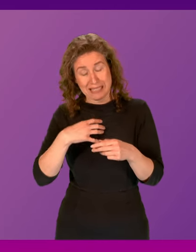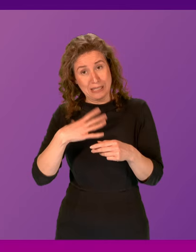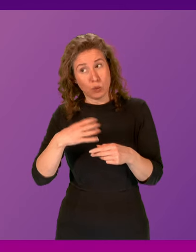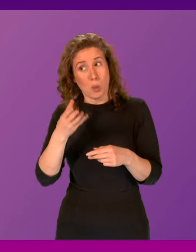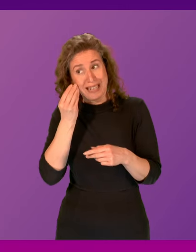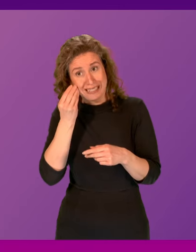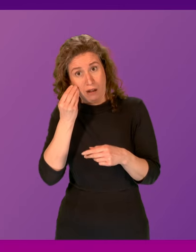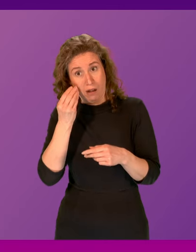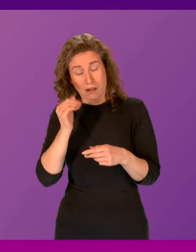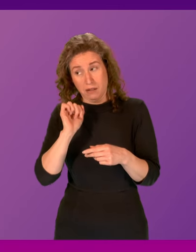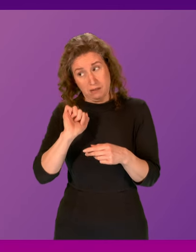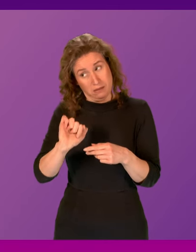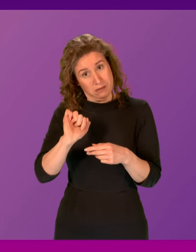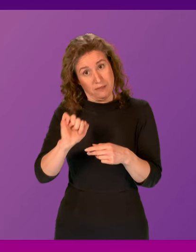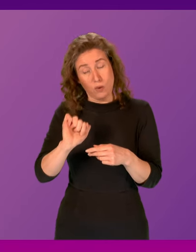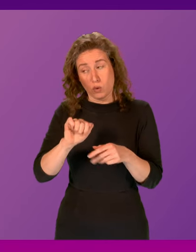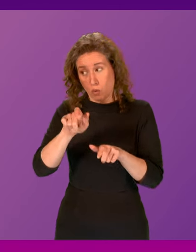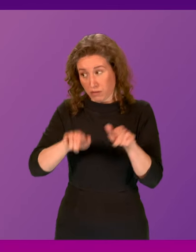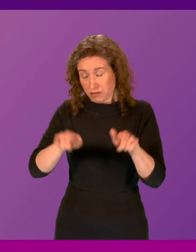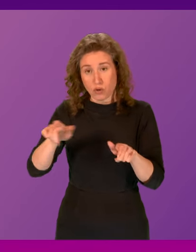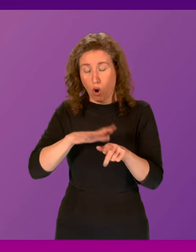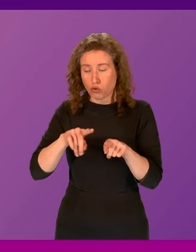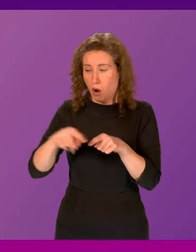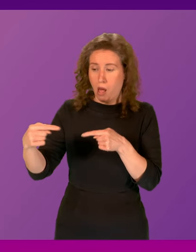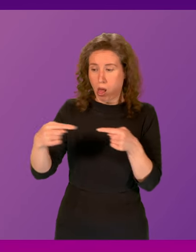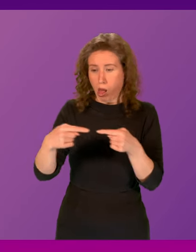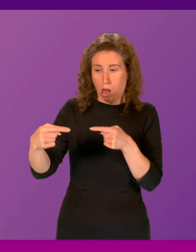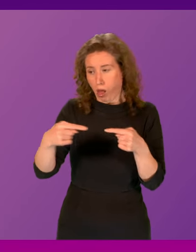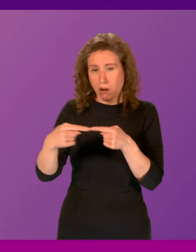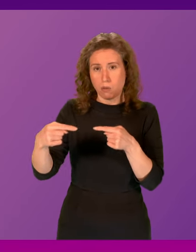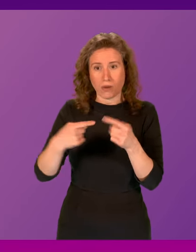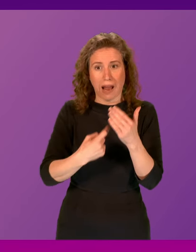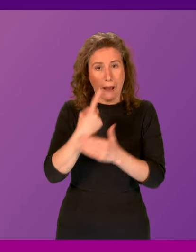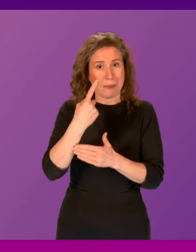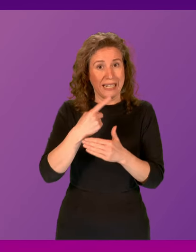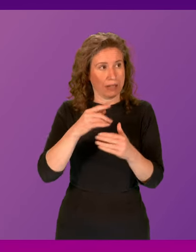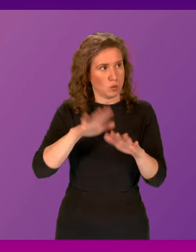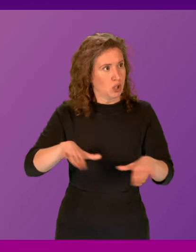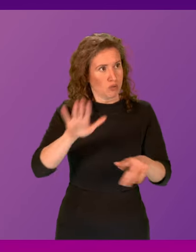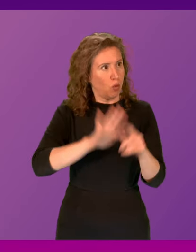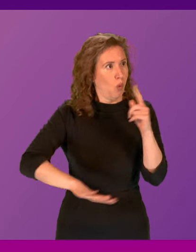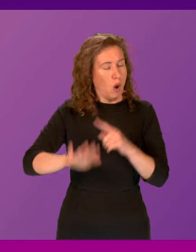her constituents, rather than heckling what is happening to children across this country.